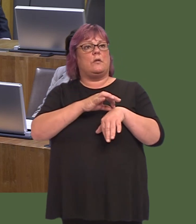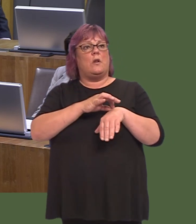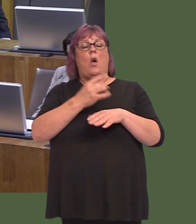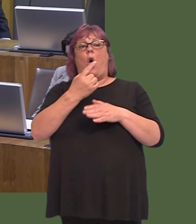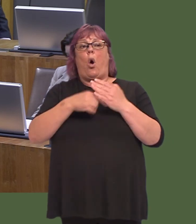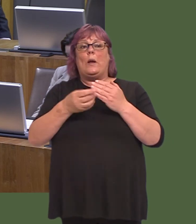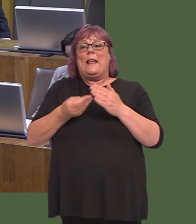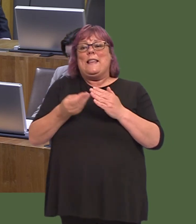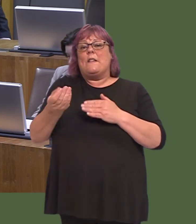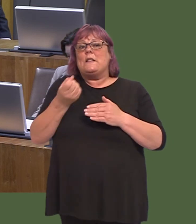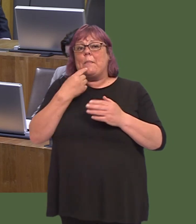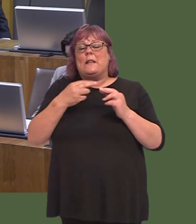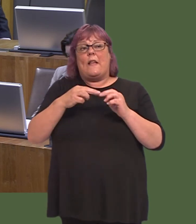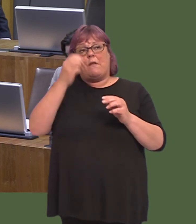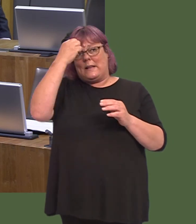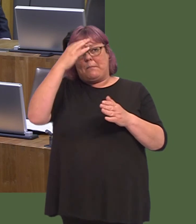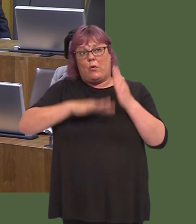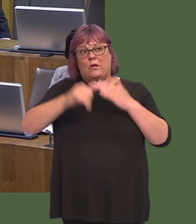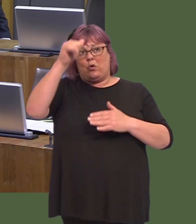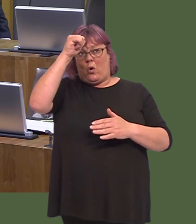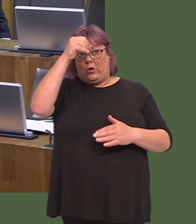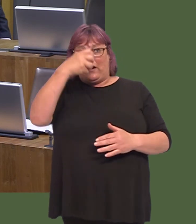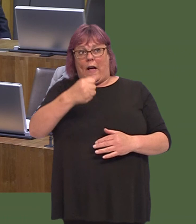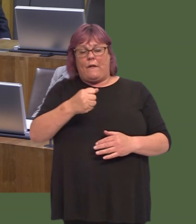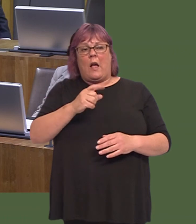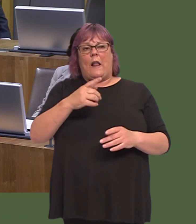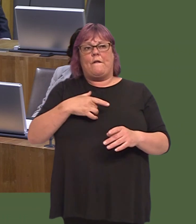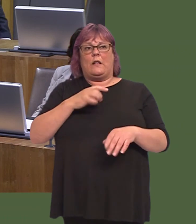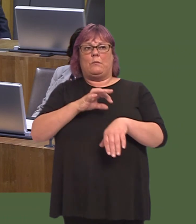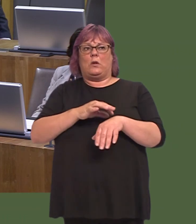their own knowledge or capabilityósensible adviceóand I can imagine GPs being nervous